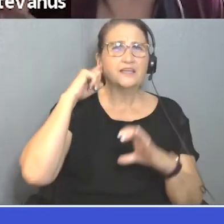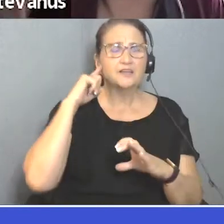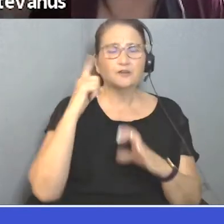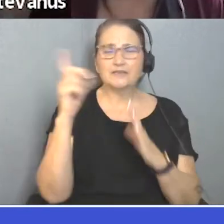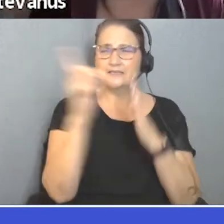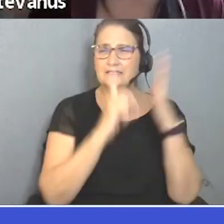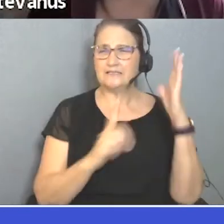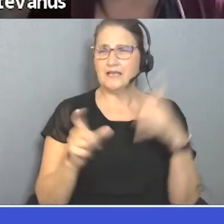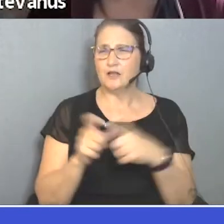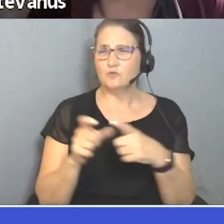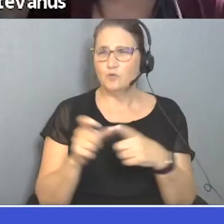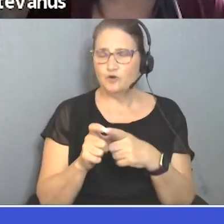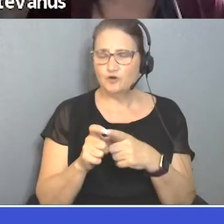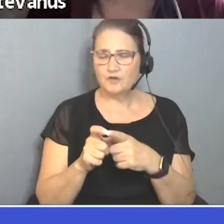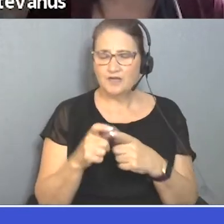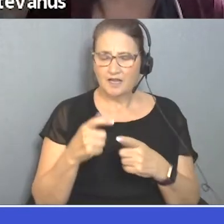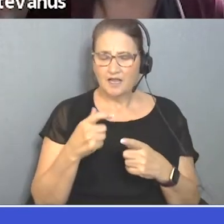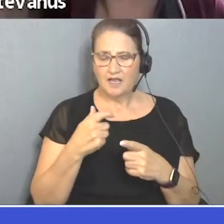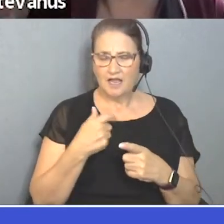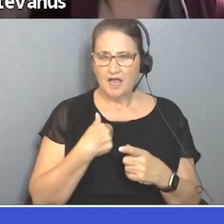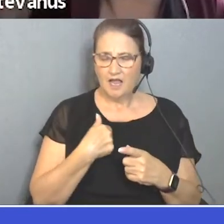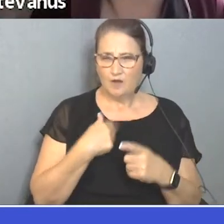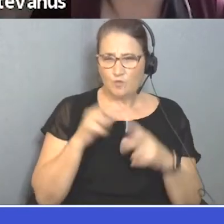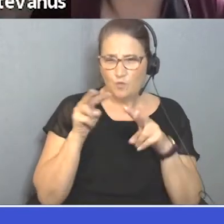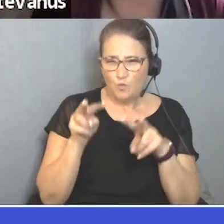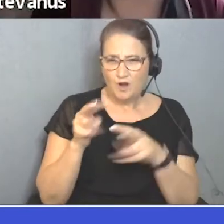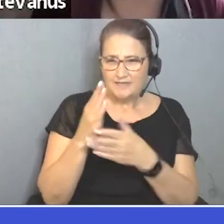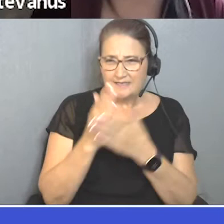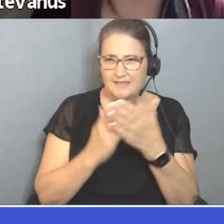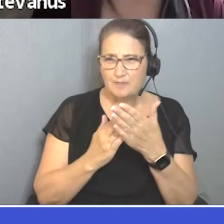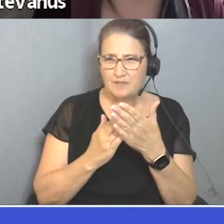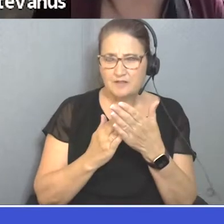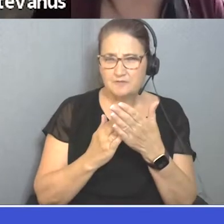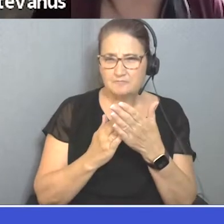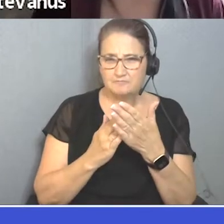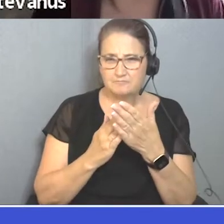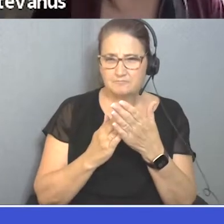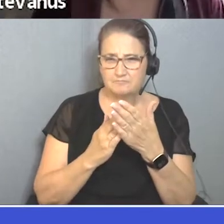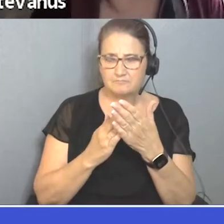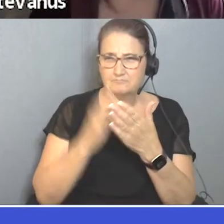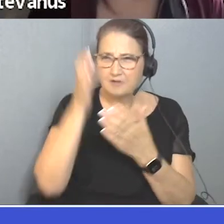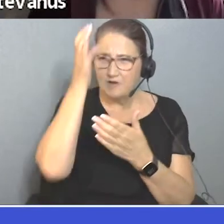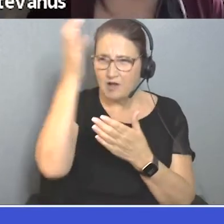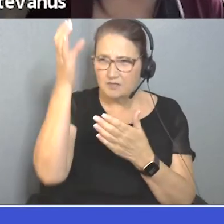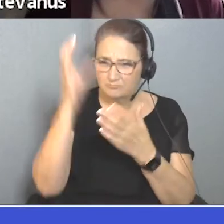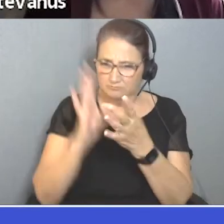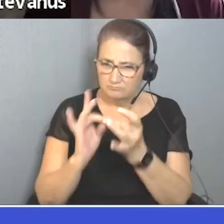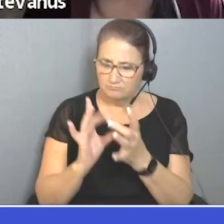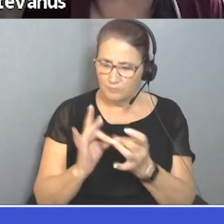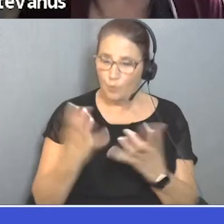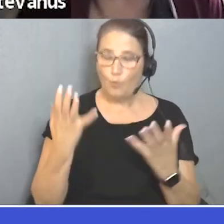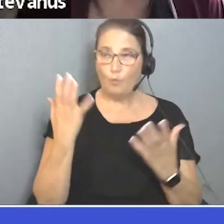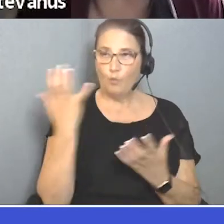feel free to do so. I was keeping an eye on some of the concepts that came in and saw a broad range of things.